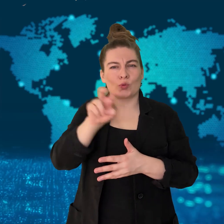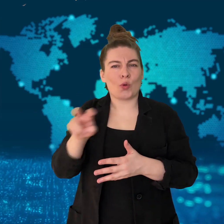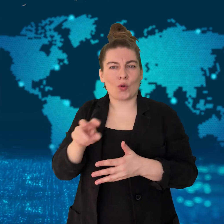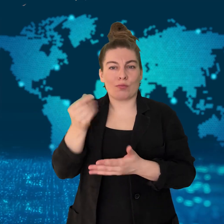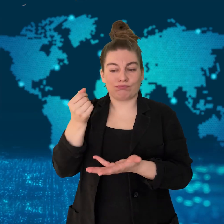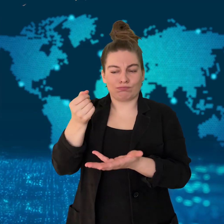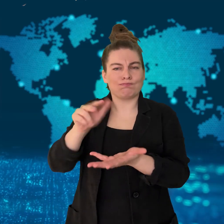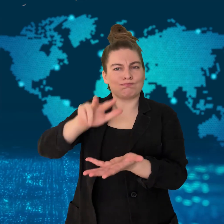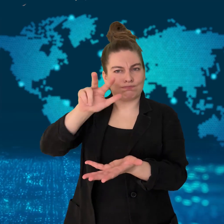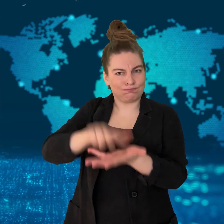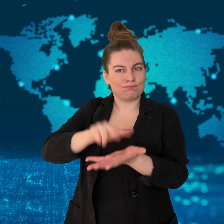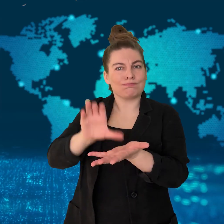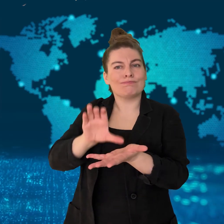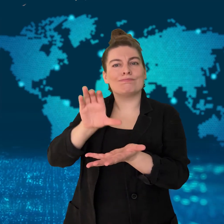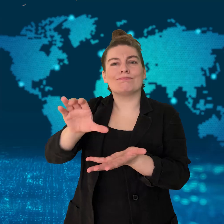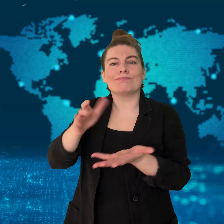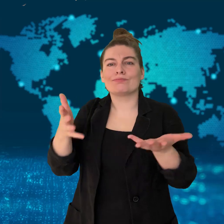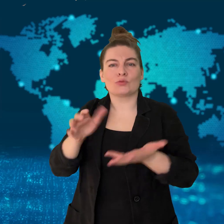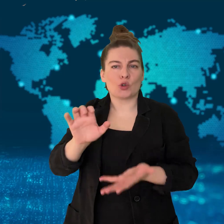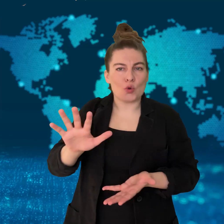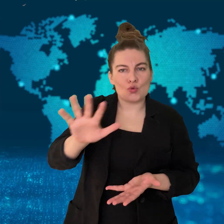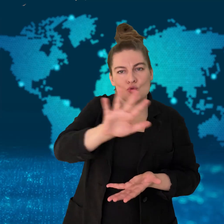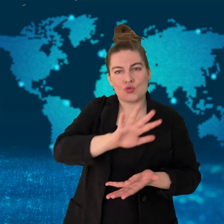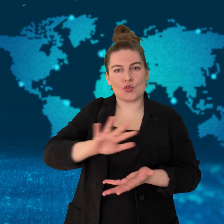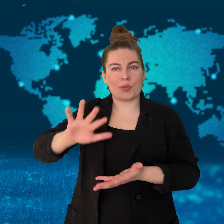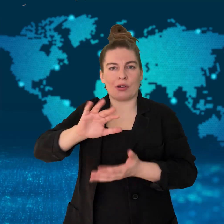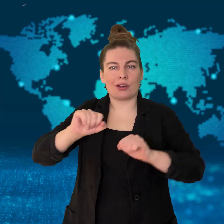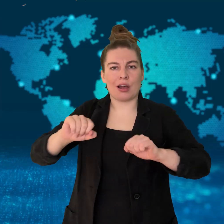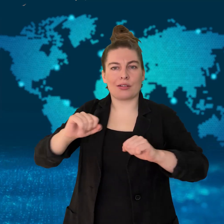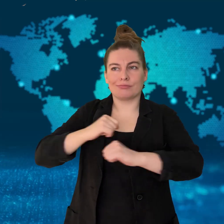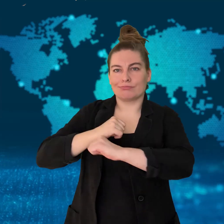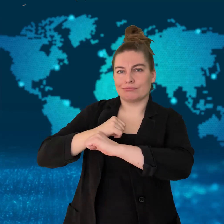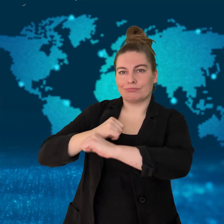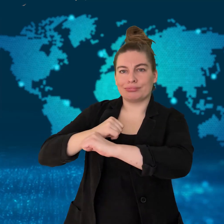Some of that would allow for